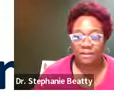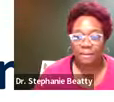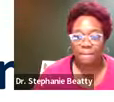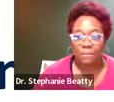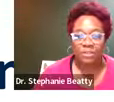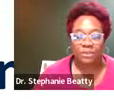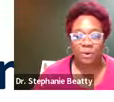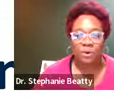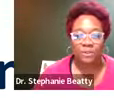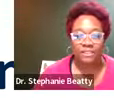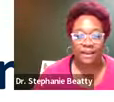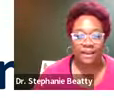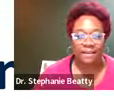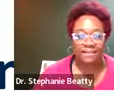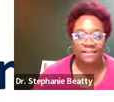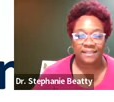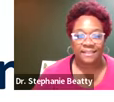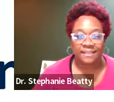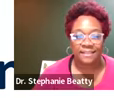[Casie] Okay. What's the poll saying? Let's see.